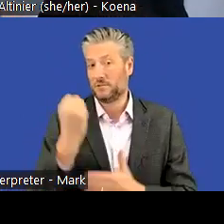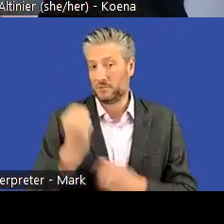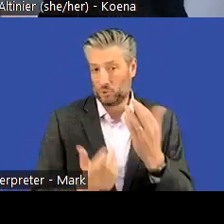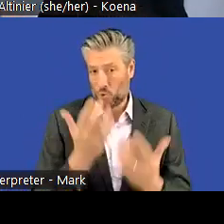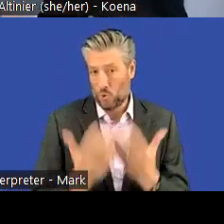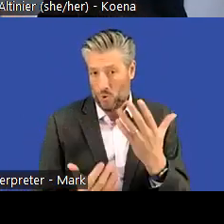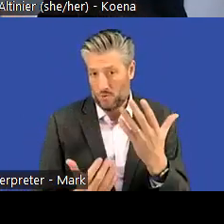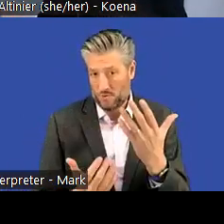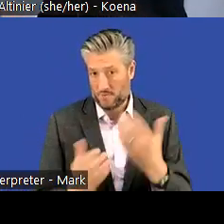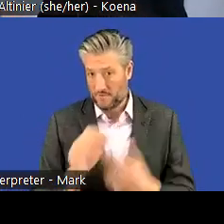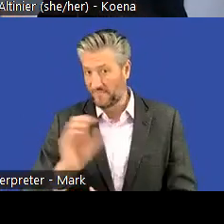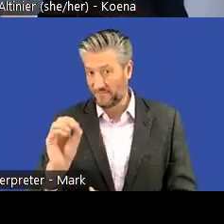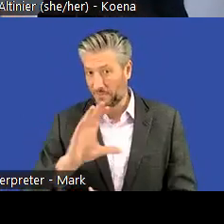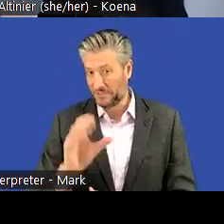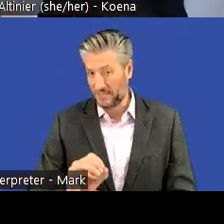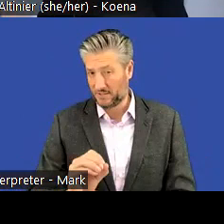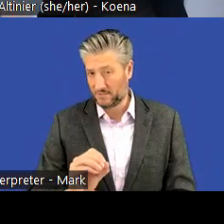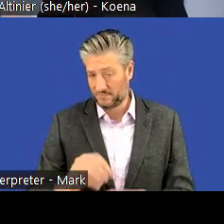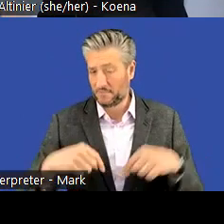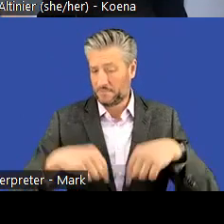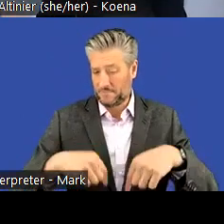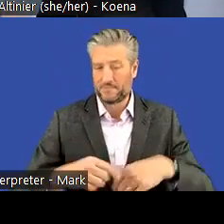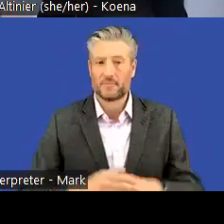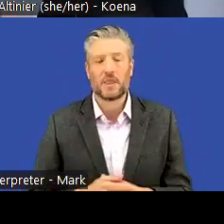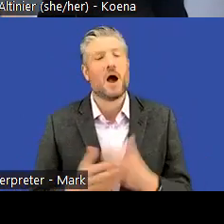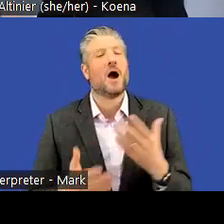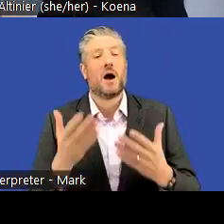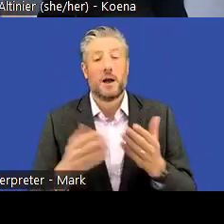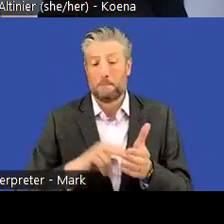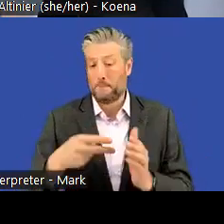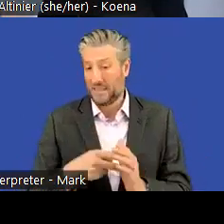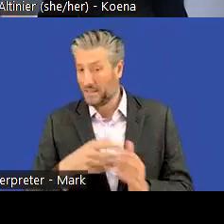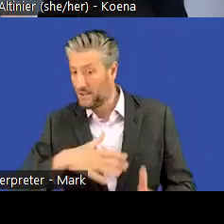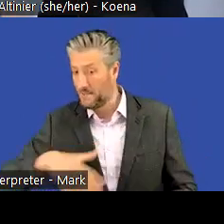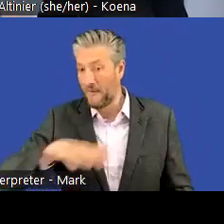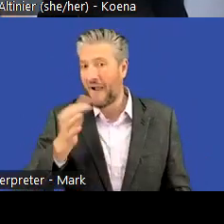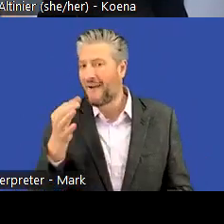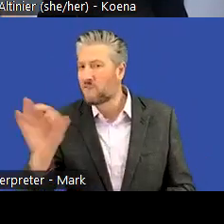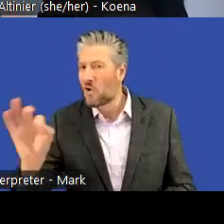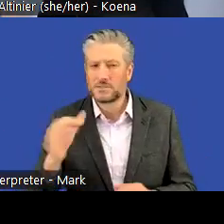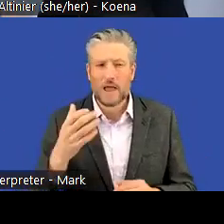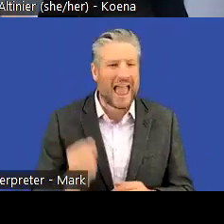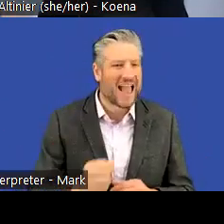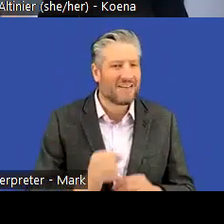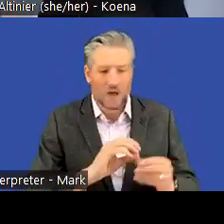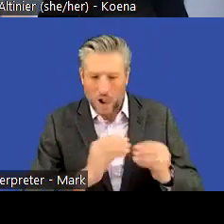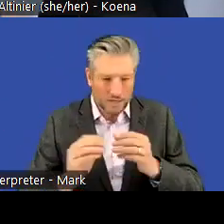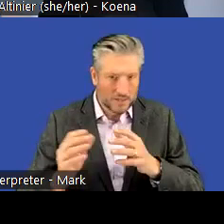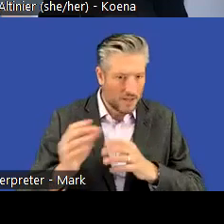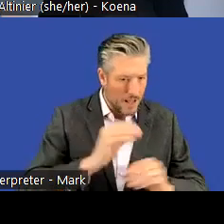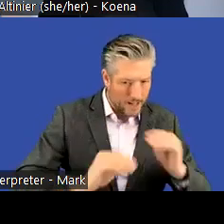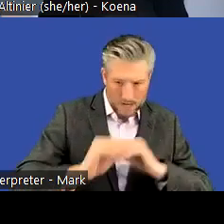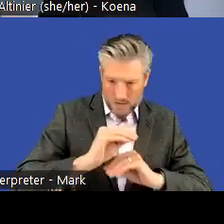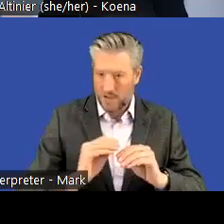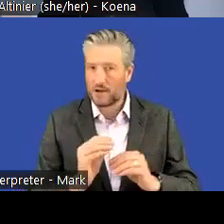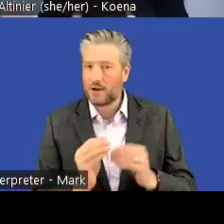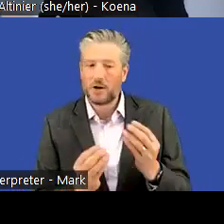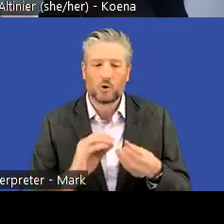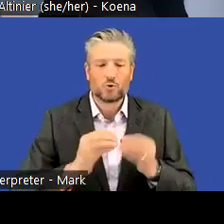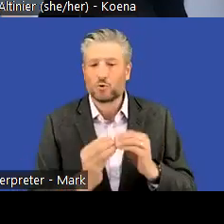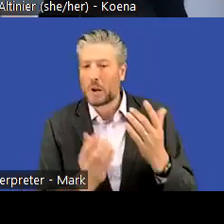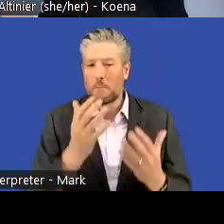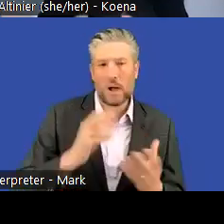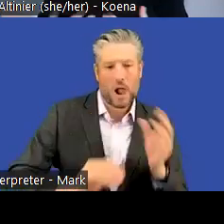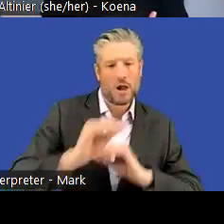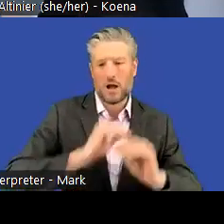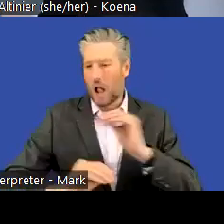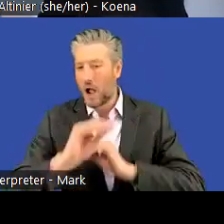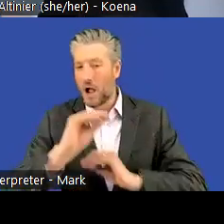So sometimes, playing with the figures can help you to communicate for a good score.